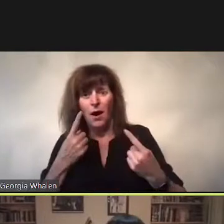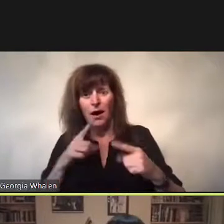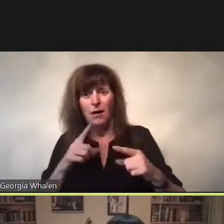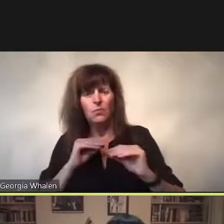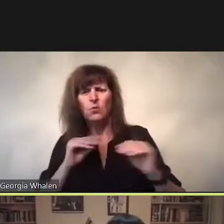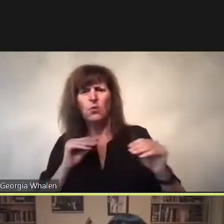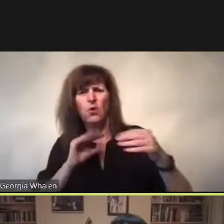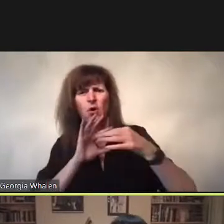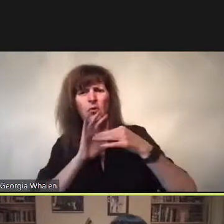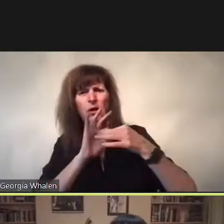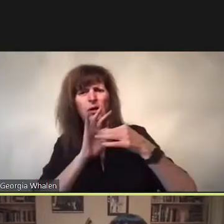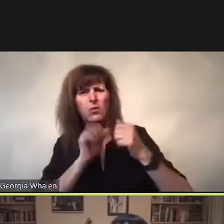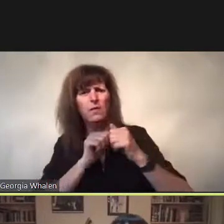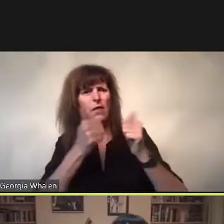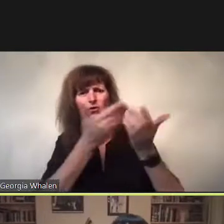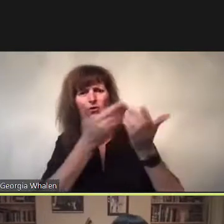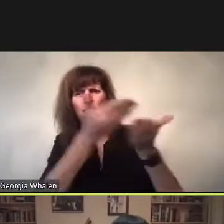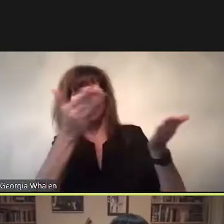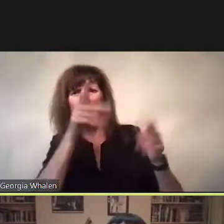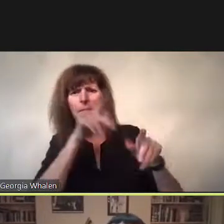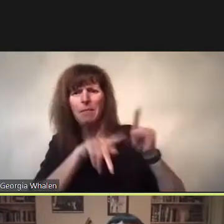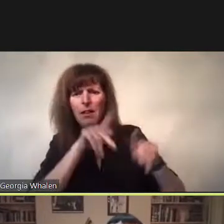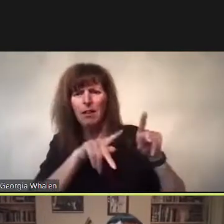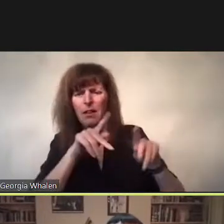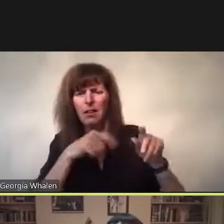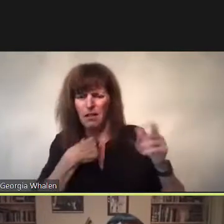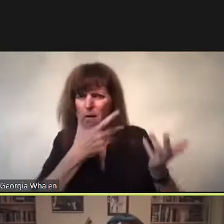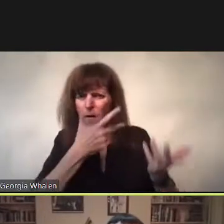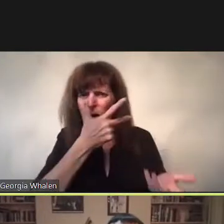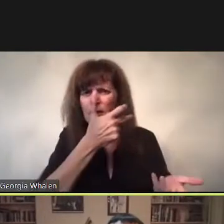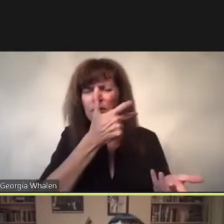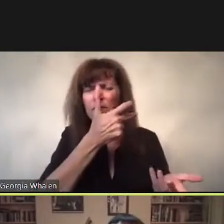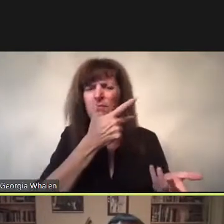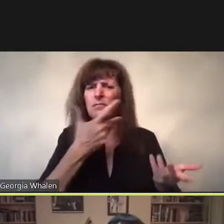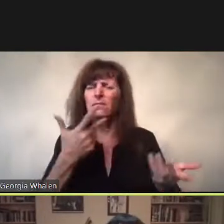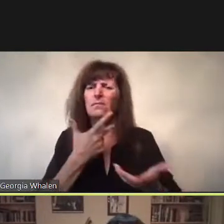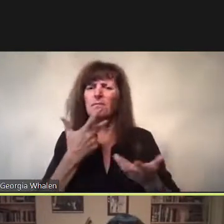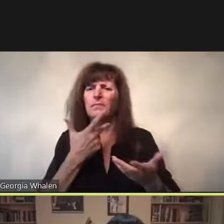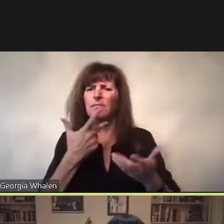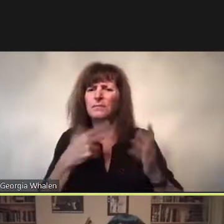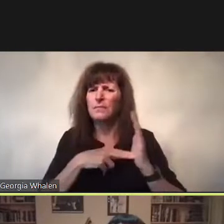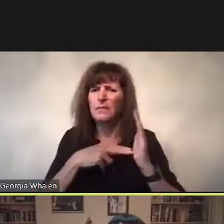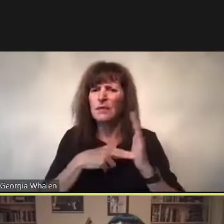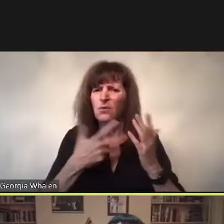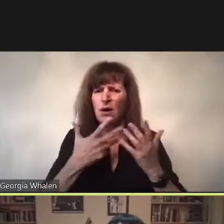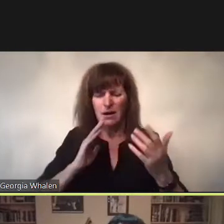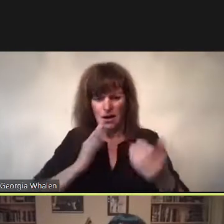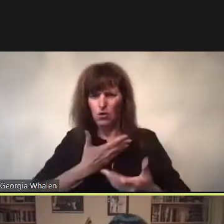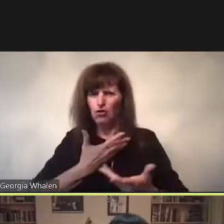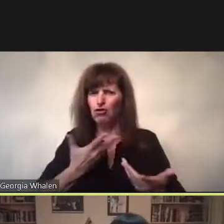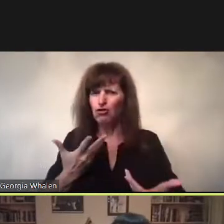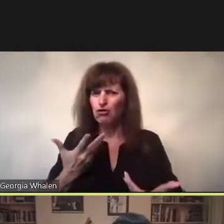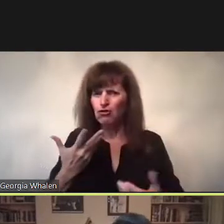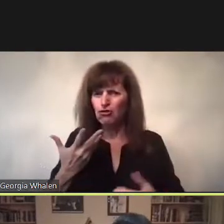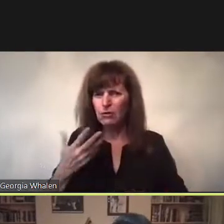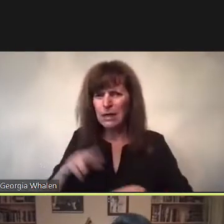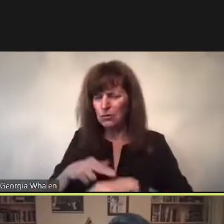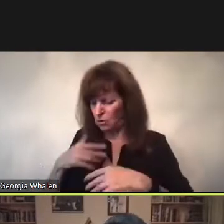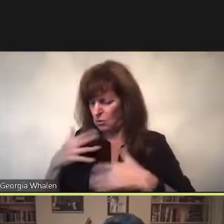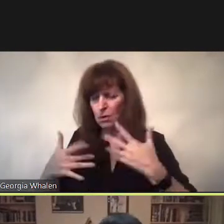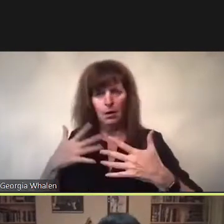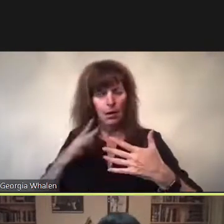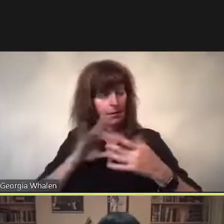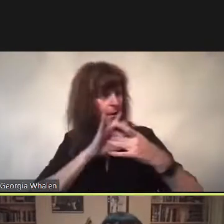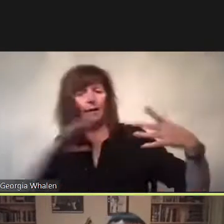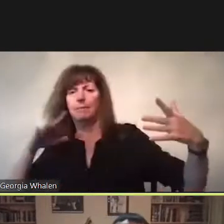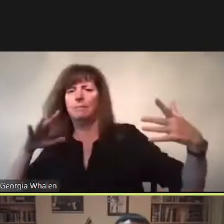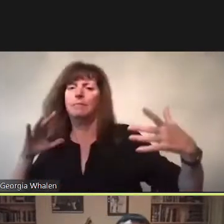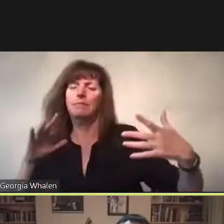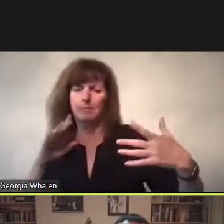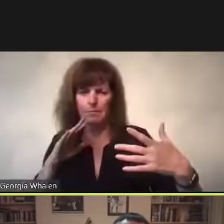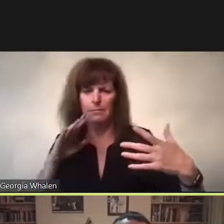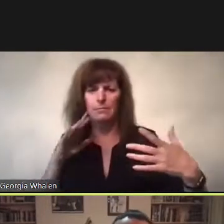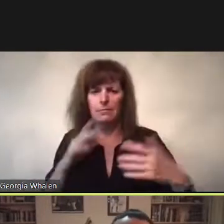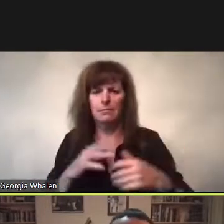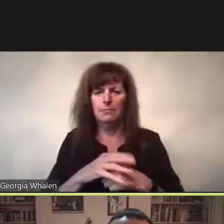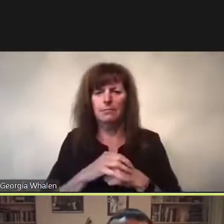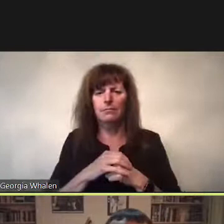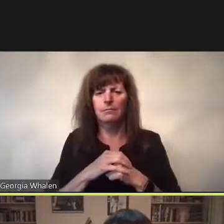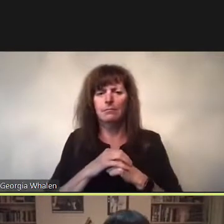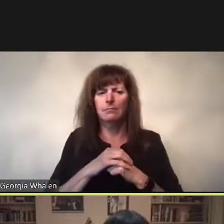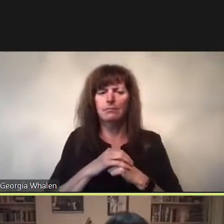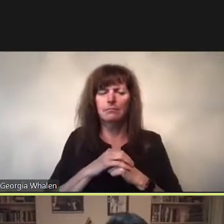In the words of Marry Ruti,